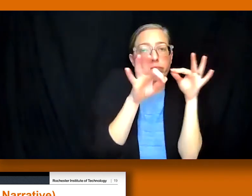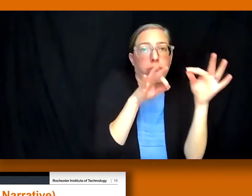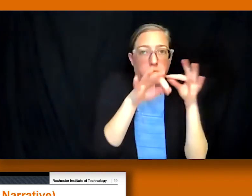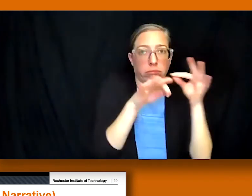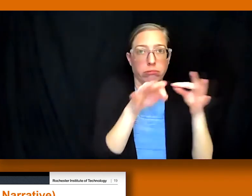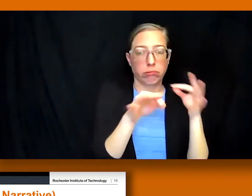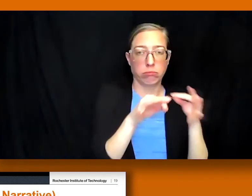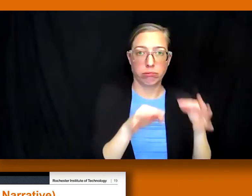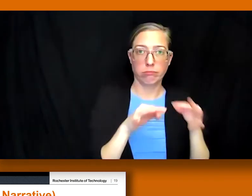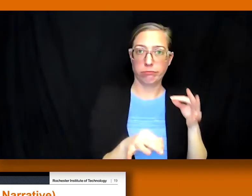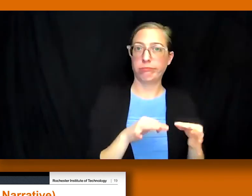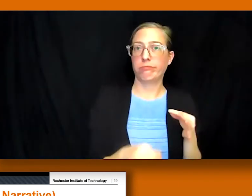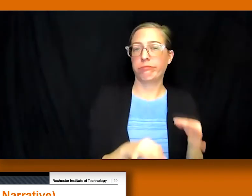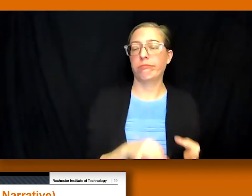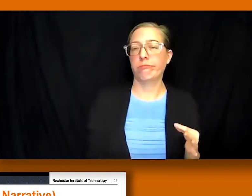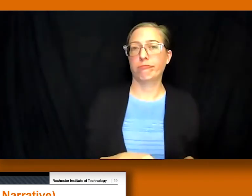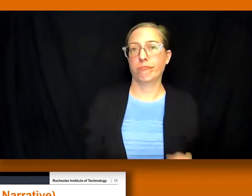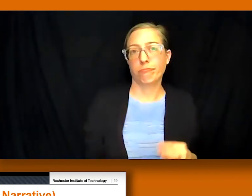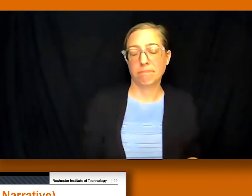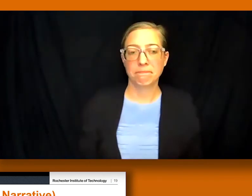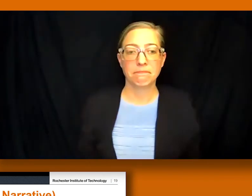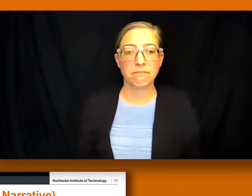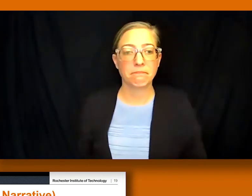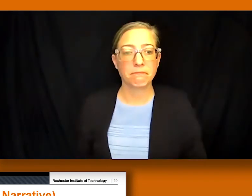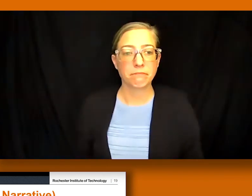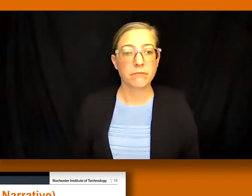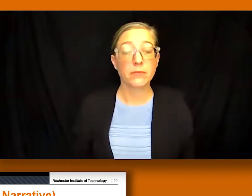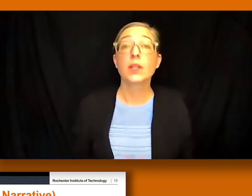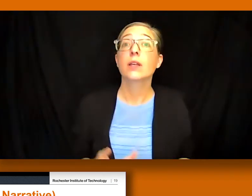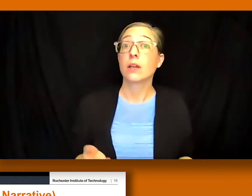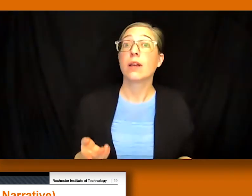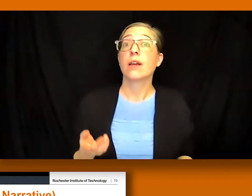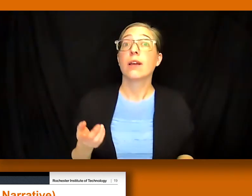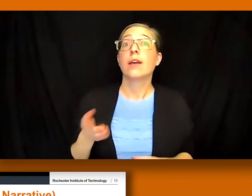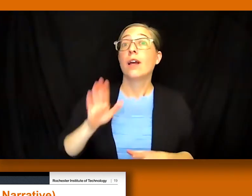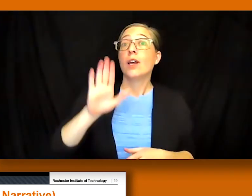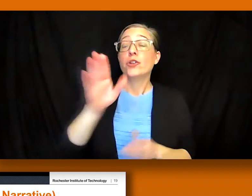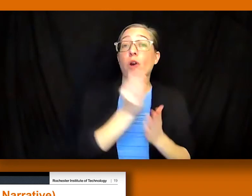Um, when your budget is reviewed, you won't be there to explain it,